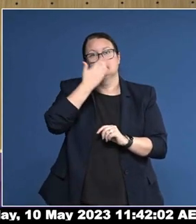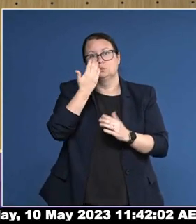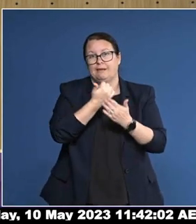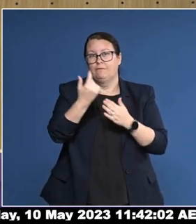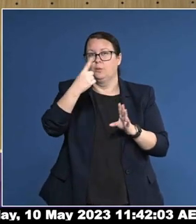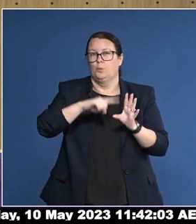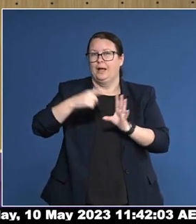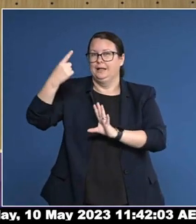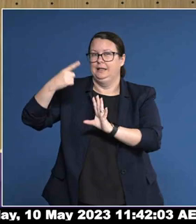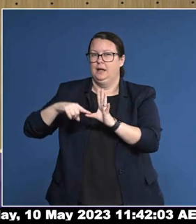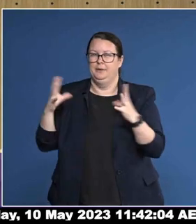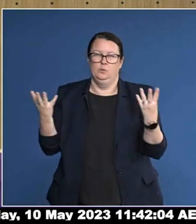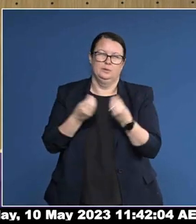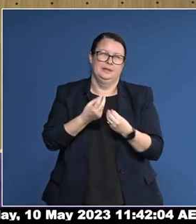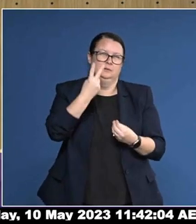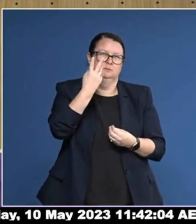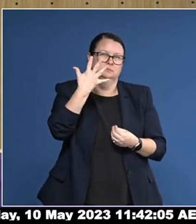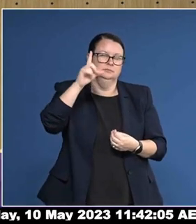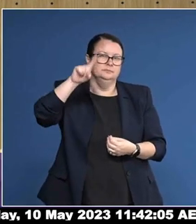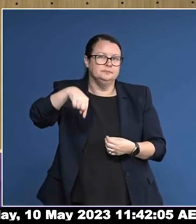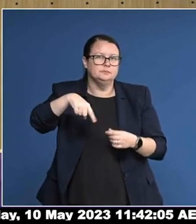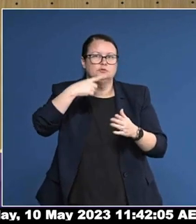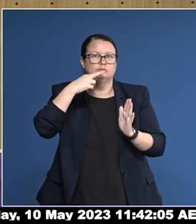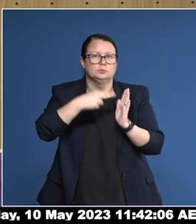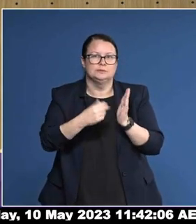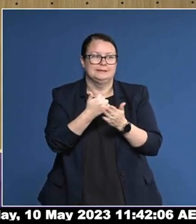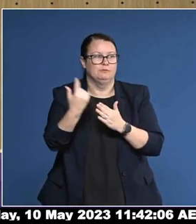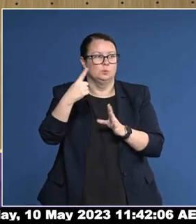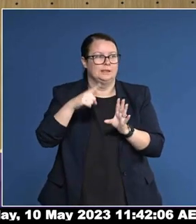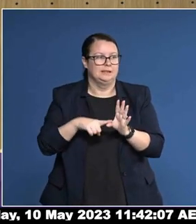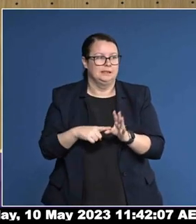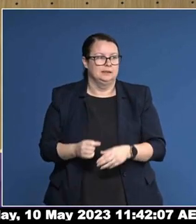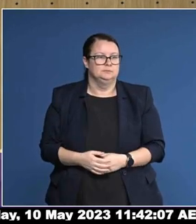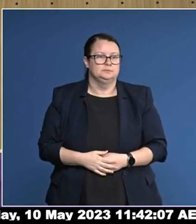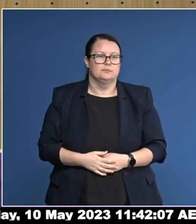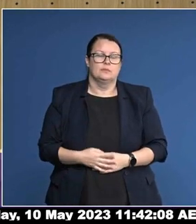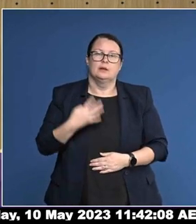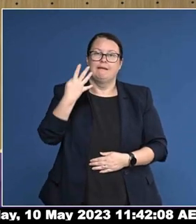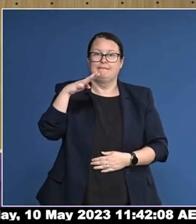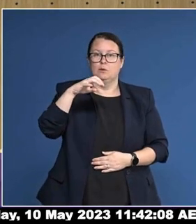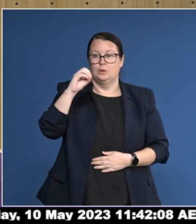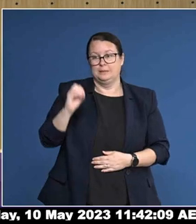25,000 reports each year - 40 percent relate to students with disability, whereas students